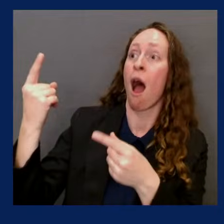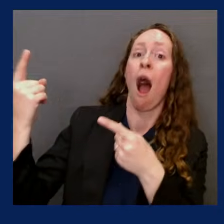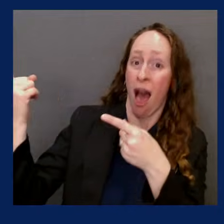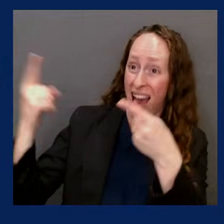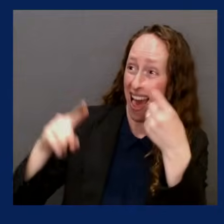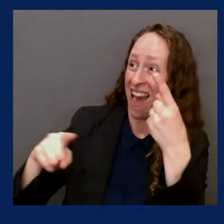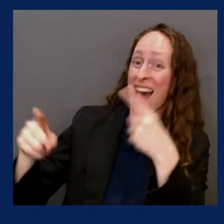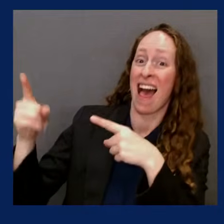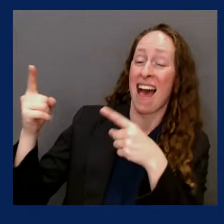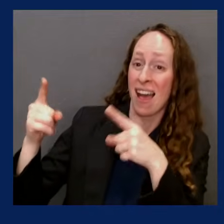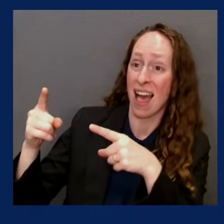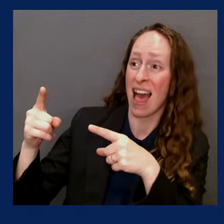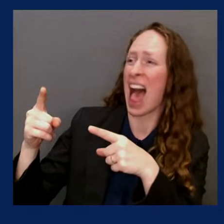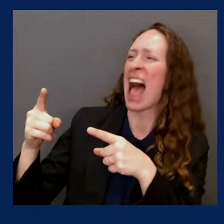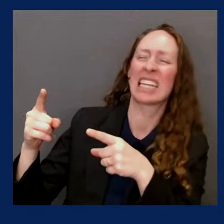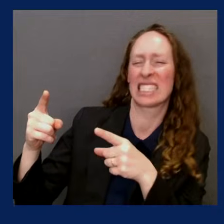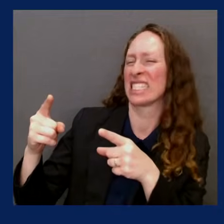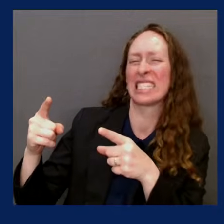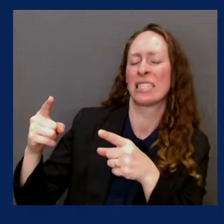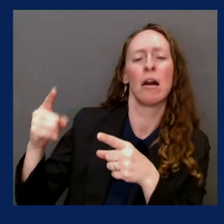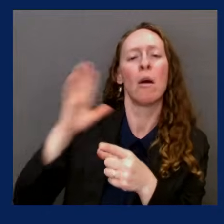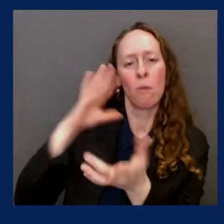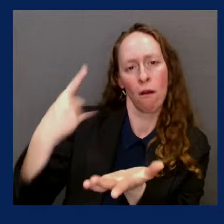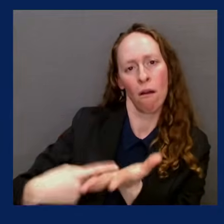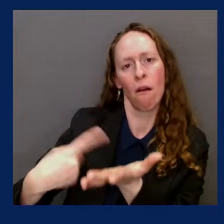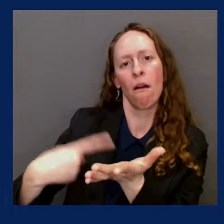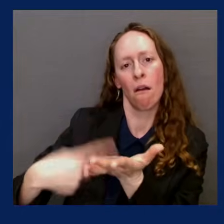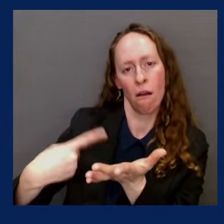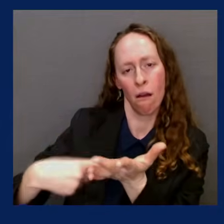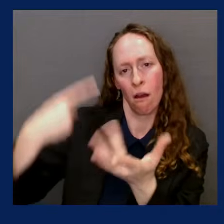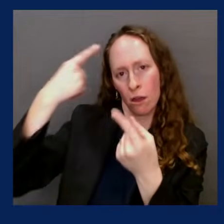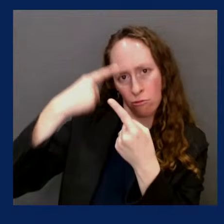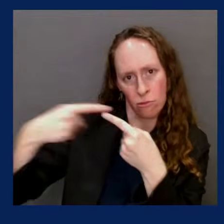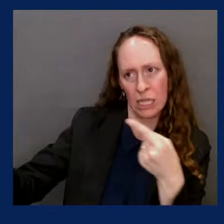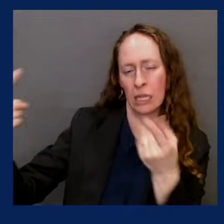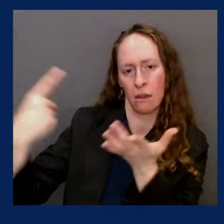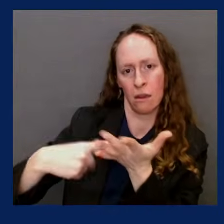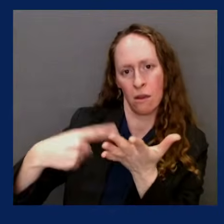It is in Australia's interest, as well as China -- but, I believe, in the global interest --